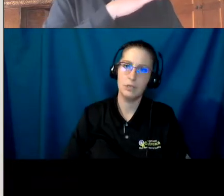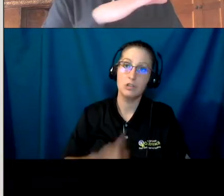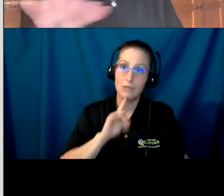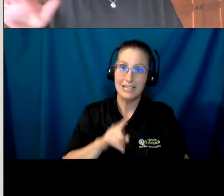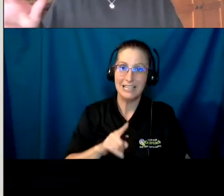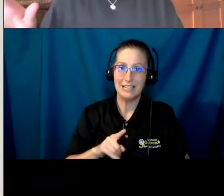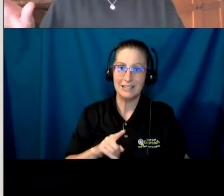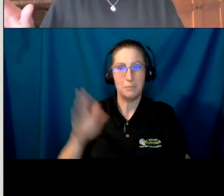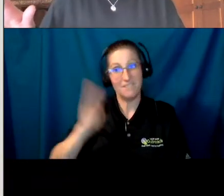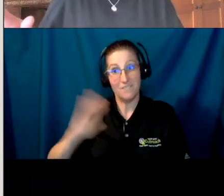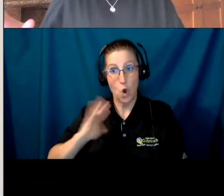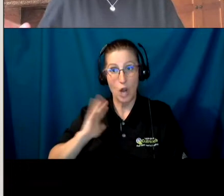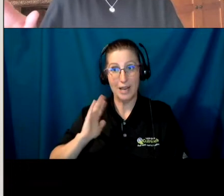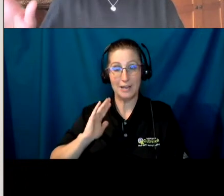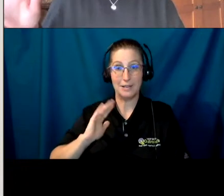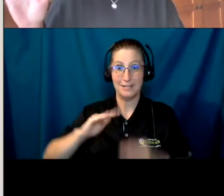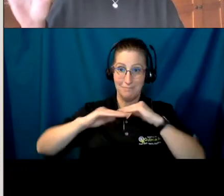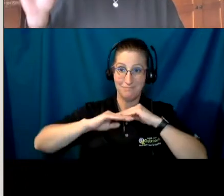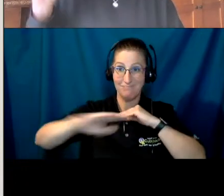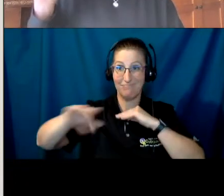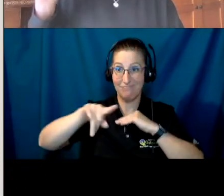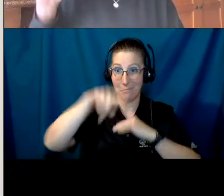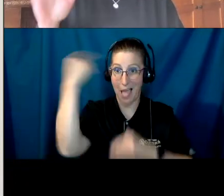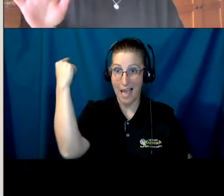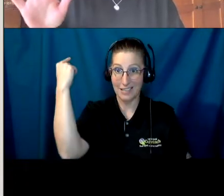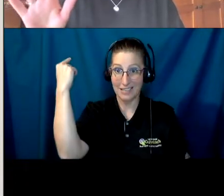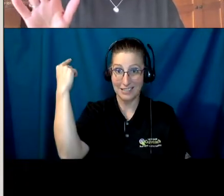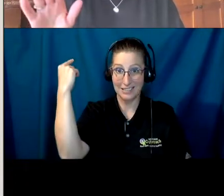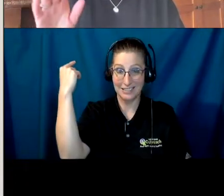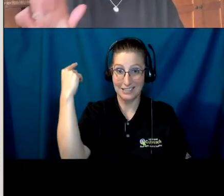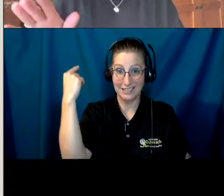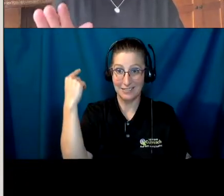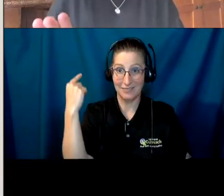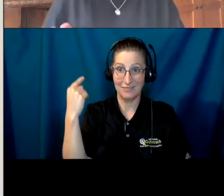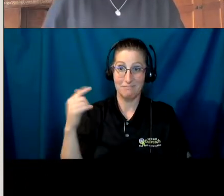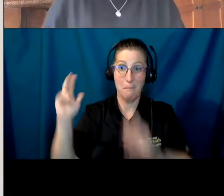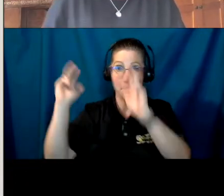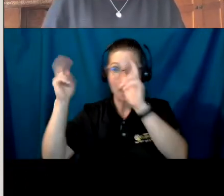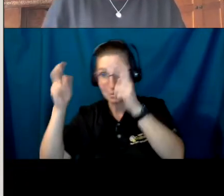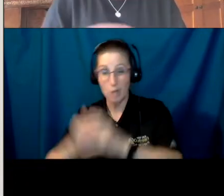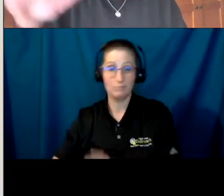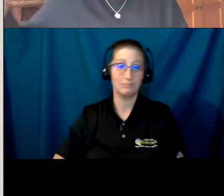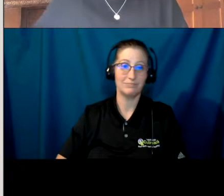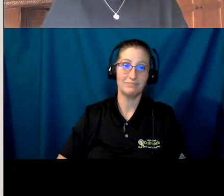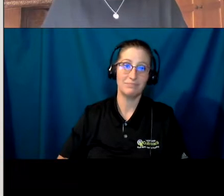plain, black, recess yard with basketball hoops, and there's a play structure off to